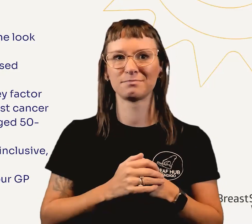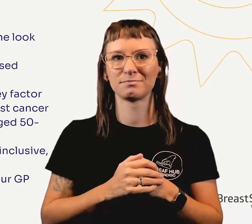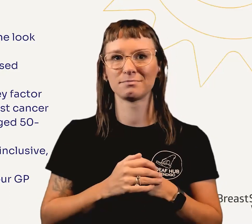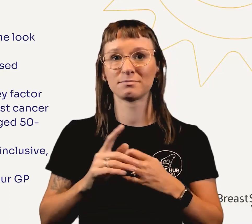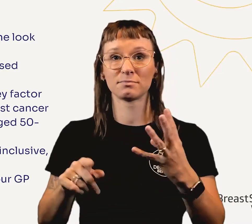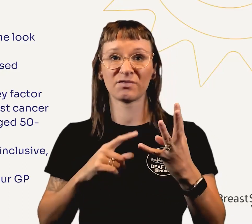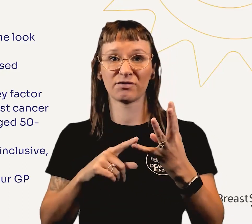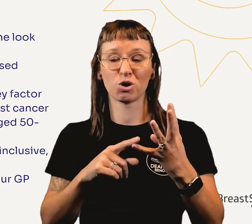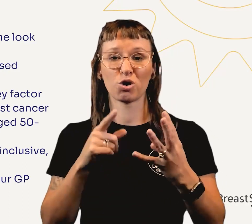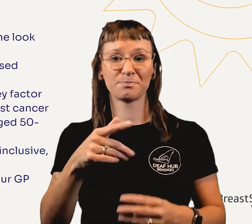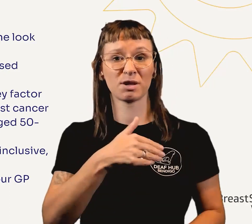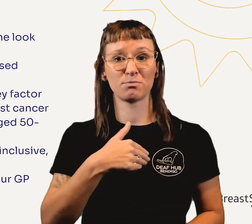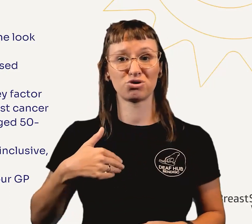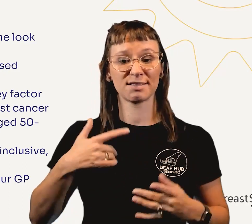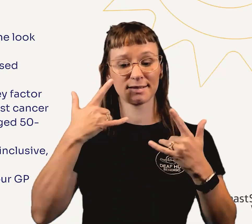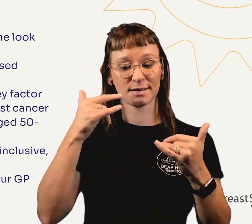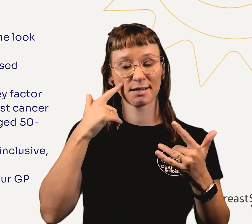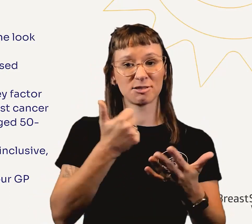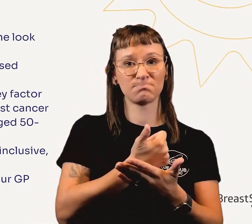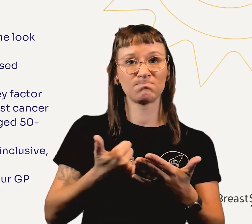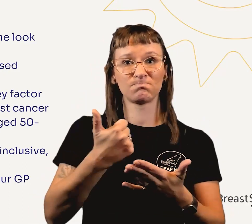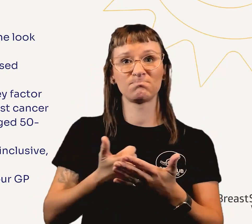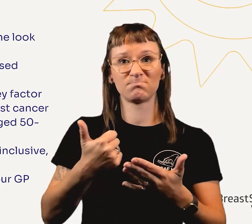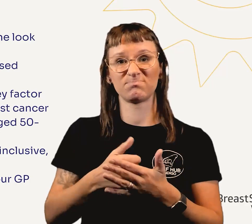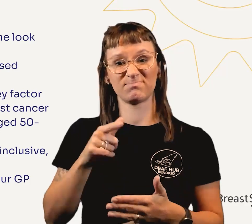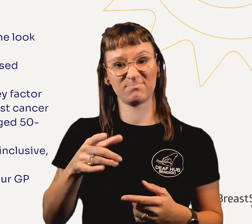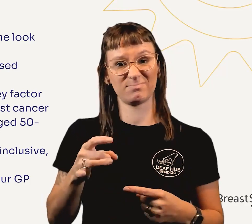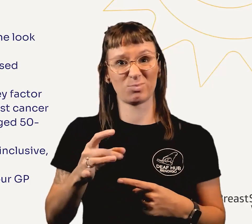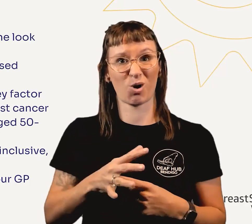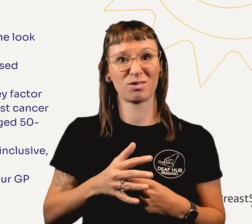Breast screening has been a key factor in decreasing mortality of breast cancer.